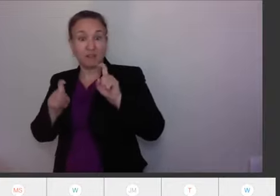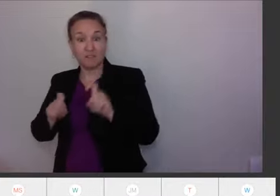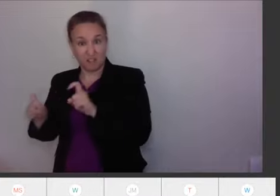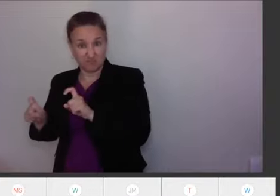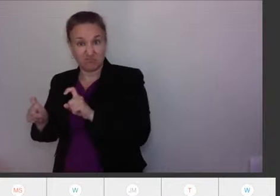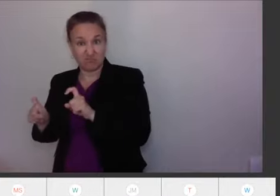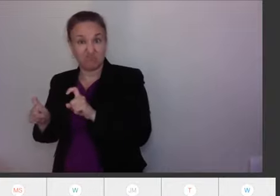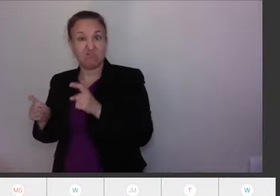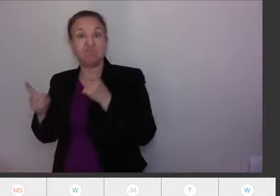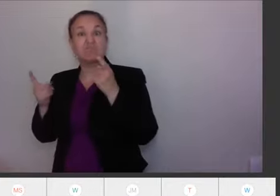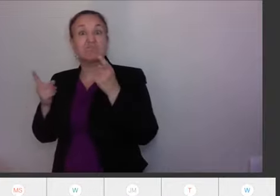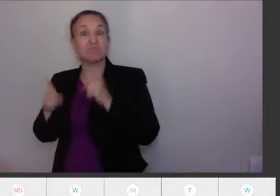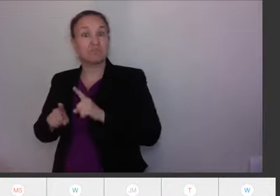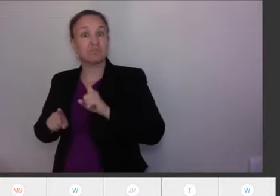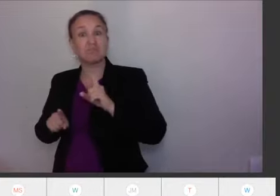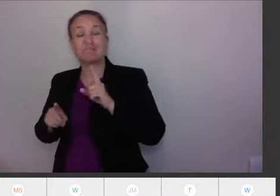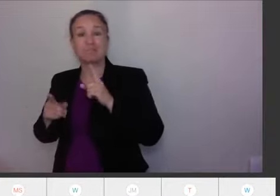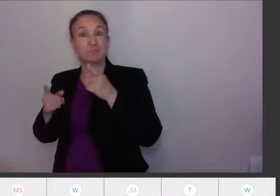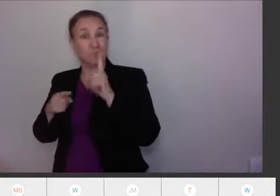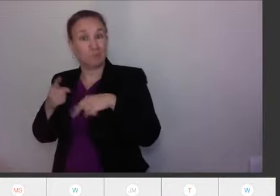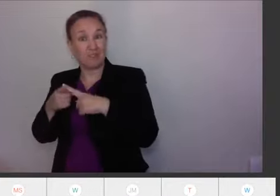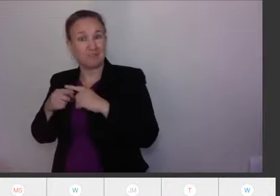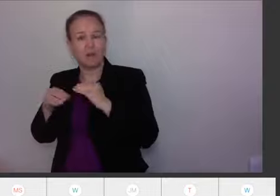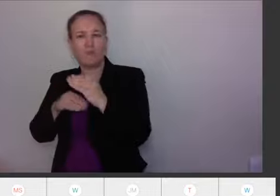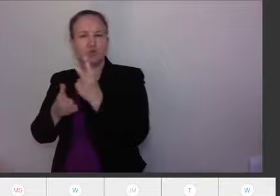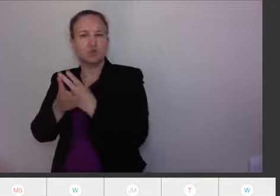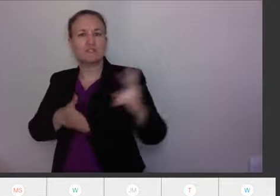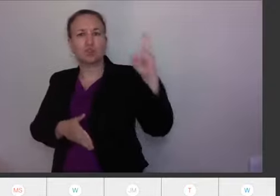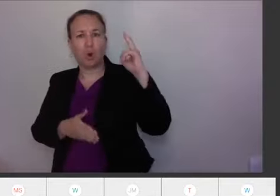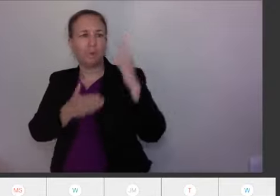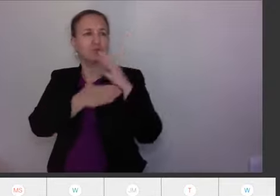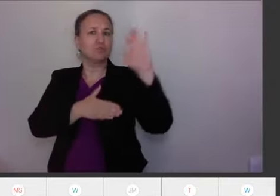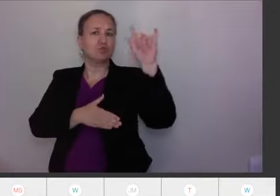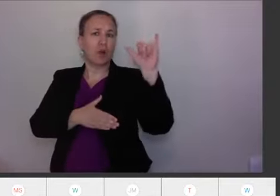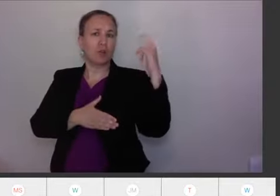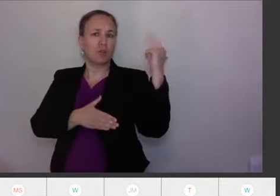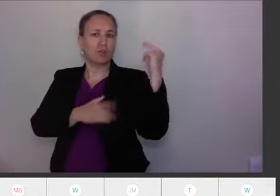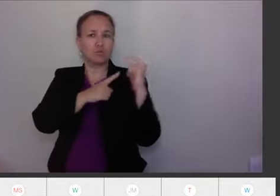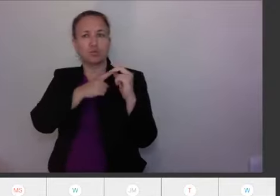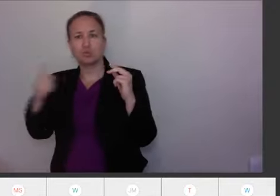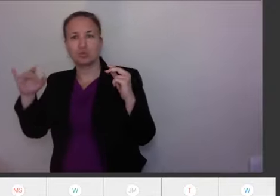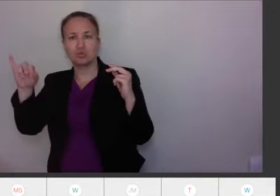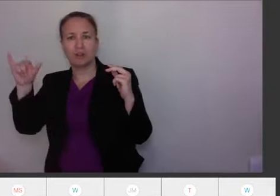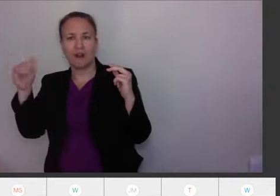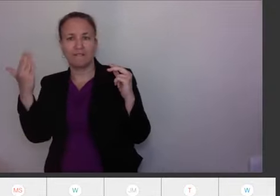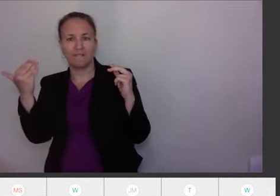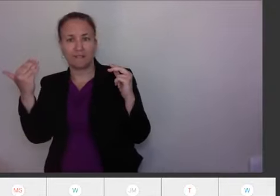over two weeks ago between july 13th and july 15th and an additional